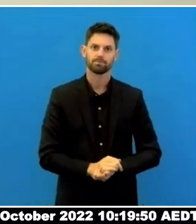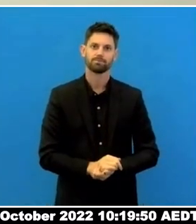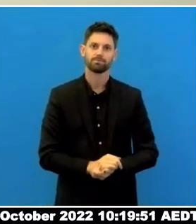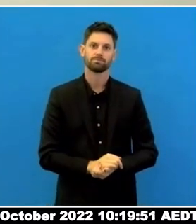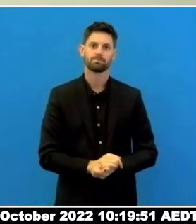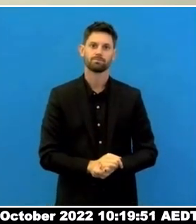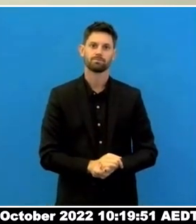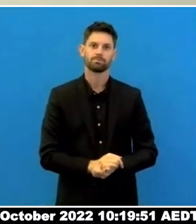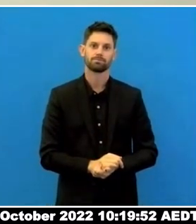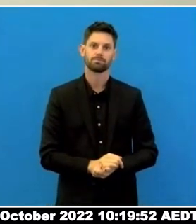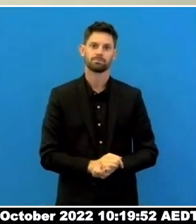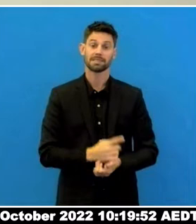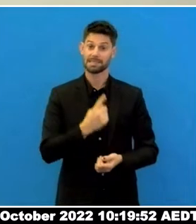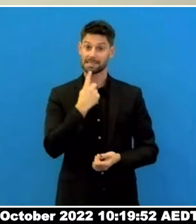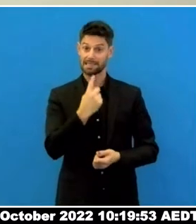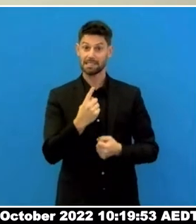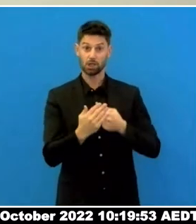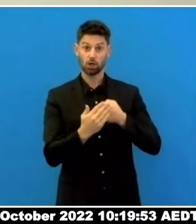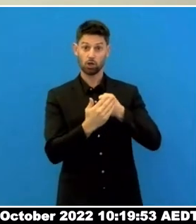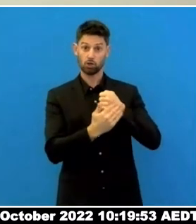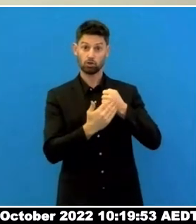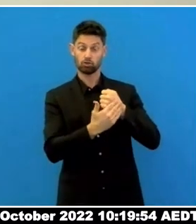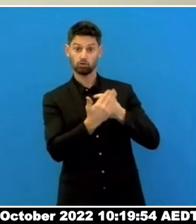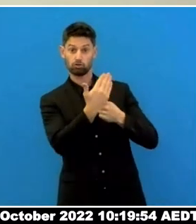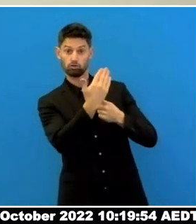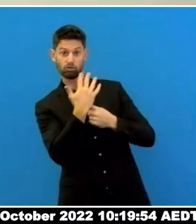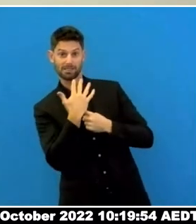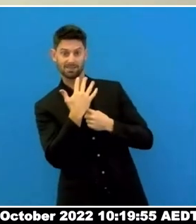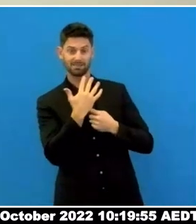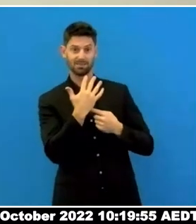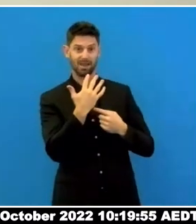when racial discrimination intersected with other forms of discrimination,